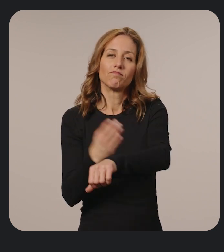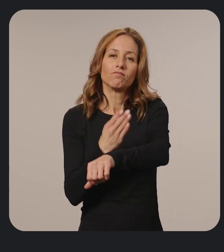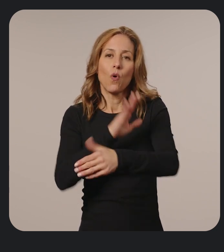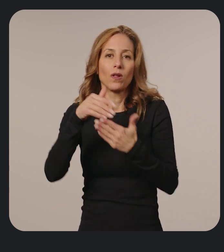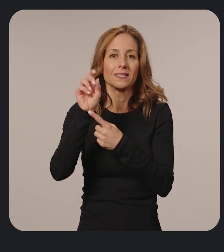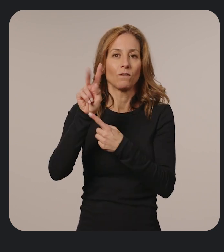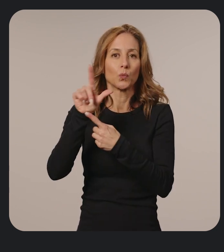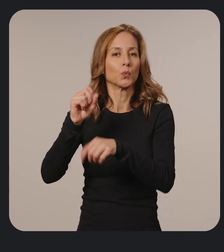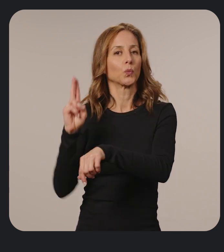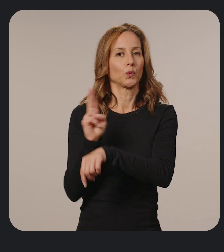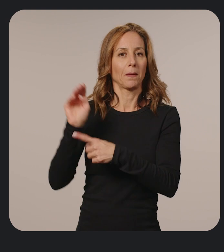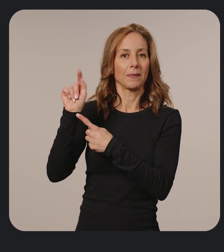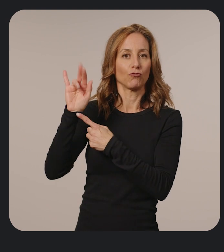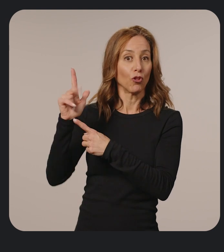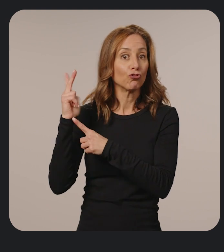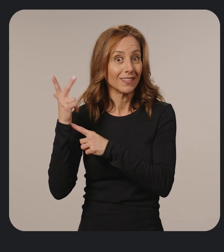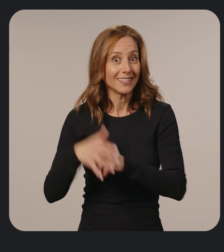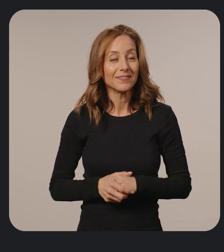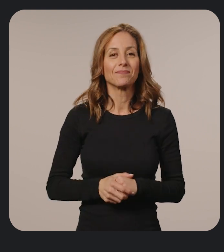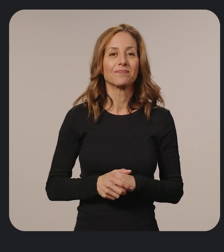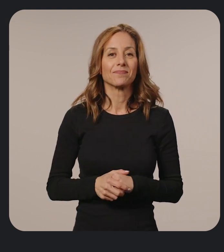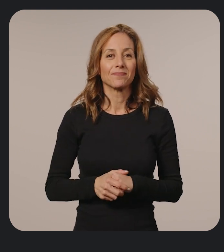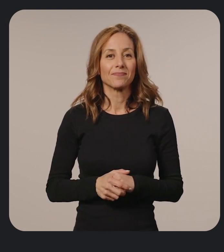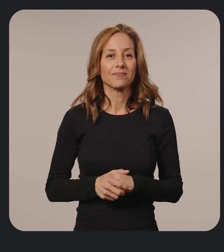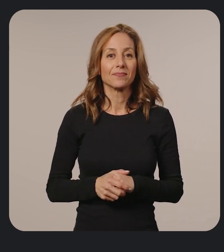we've updated all of the DevTools UI to use Material 3.